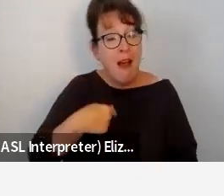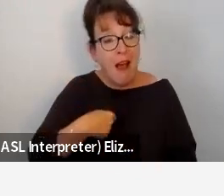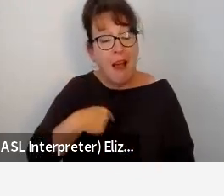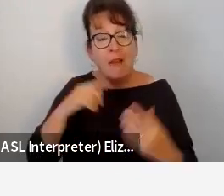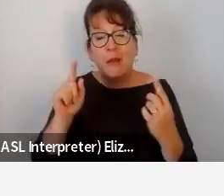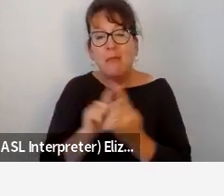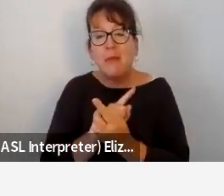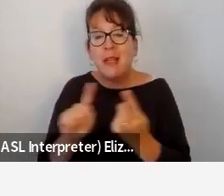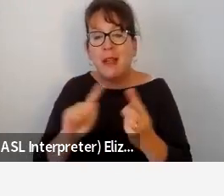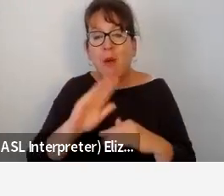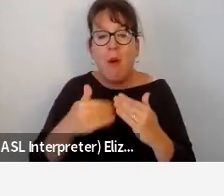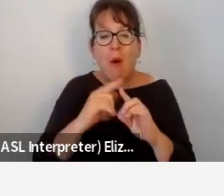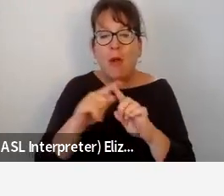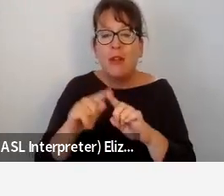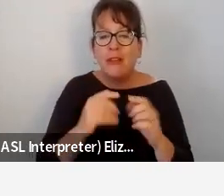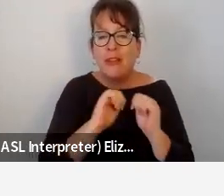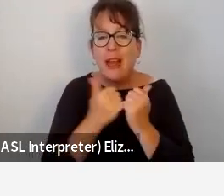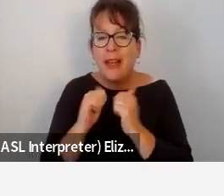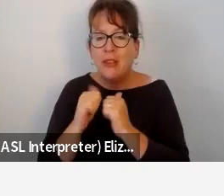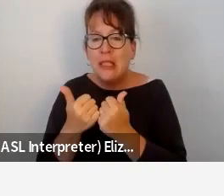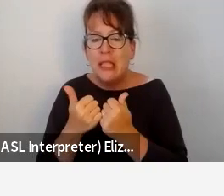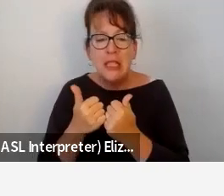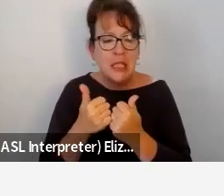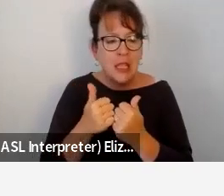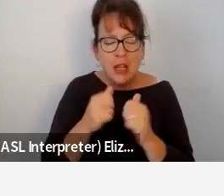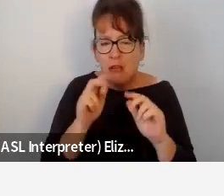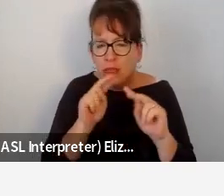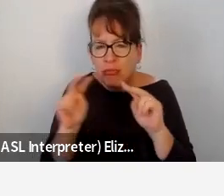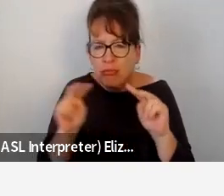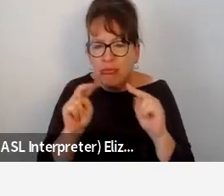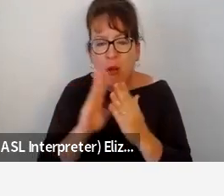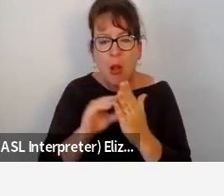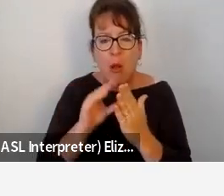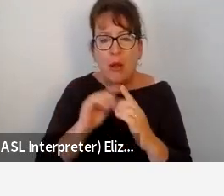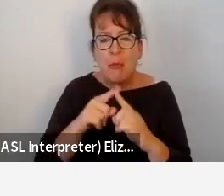as part of the project. As part of the grant, we would not preclude others from using this